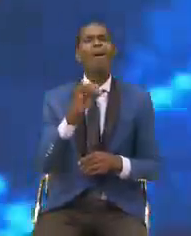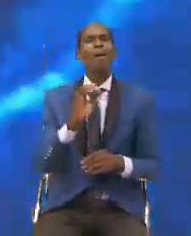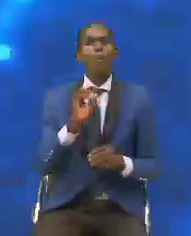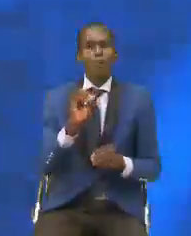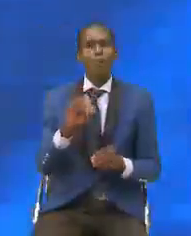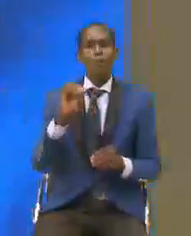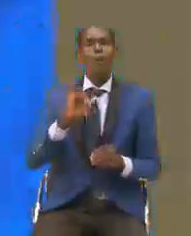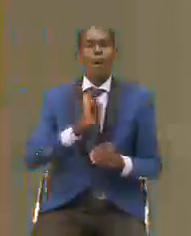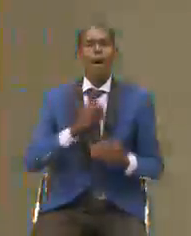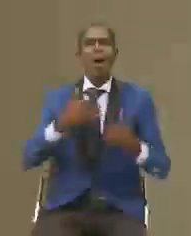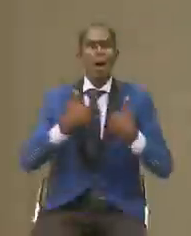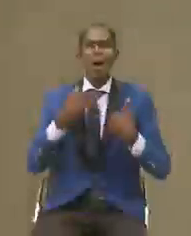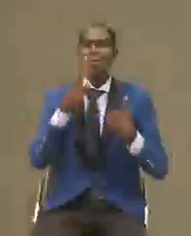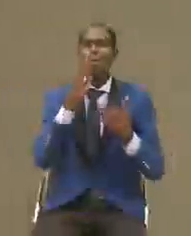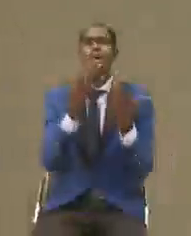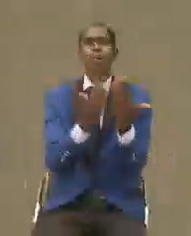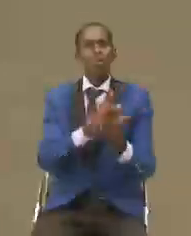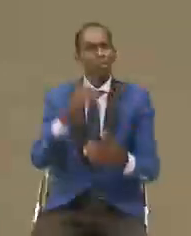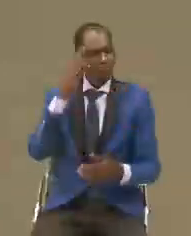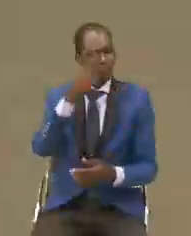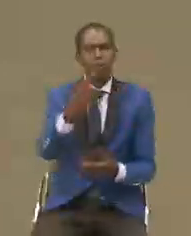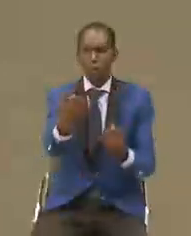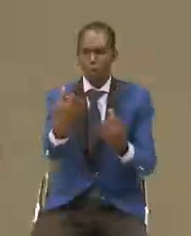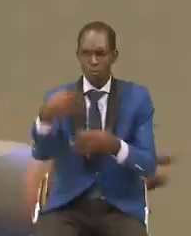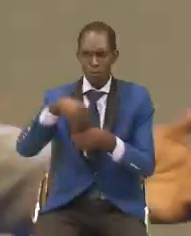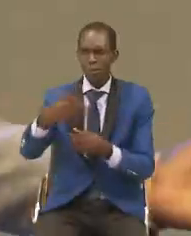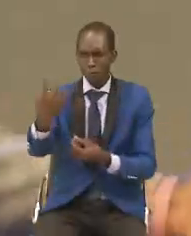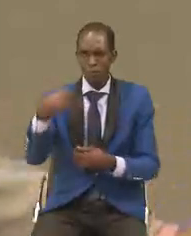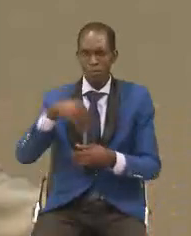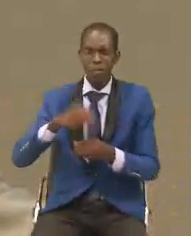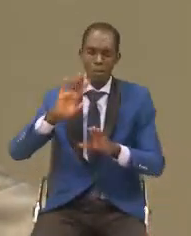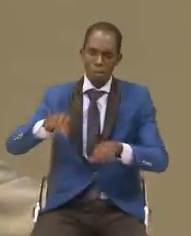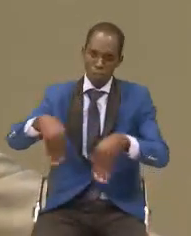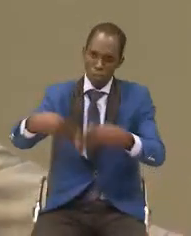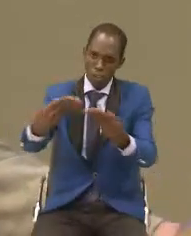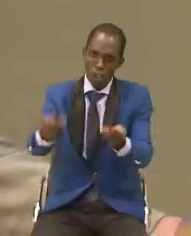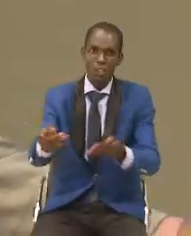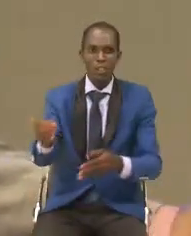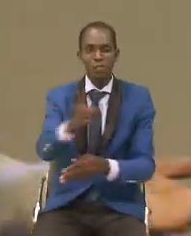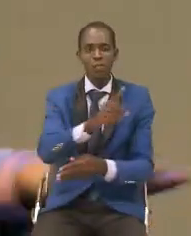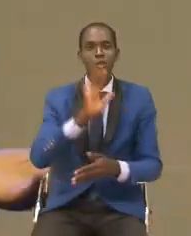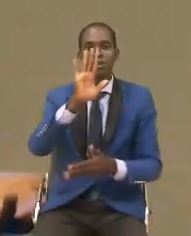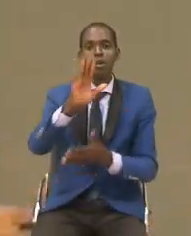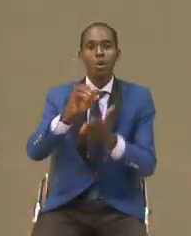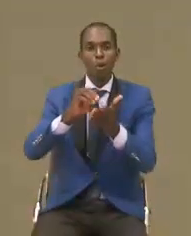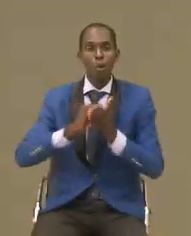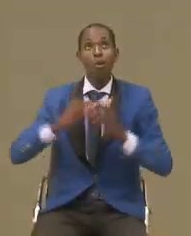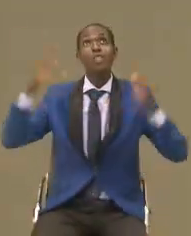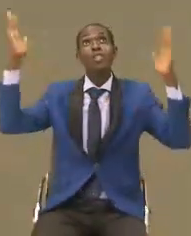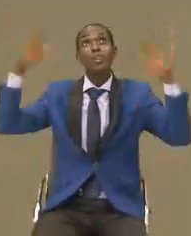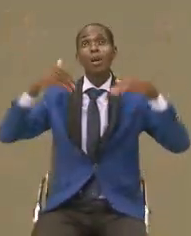he will say i've been waiting for you i preserve your blessing come on in and then he'll hand over